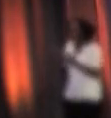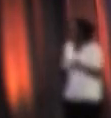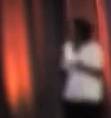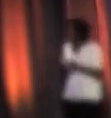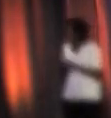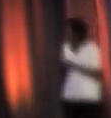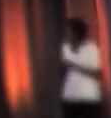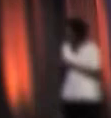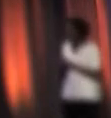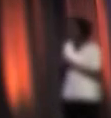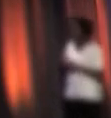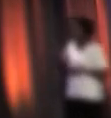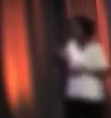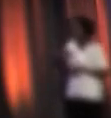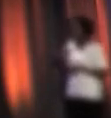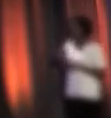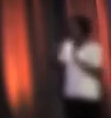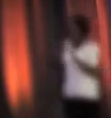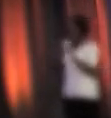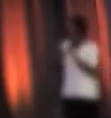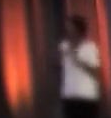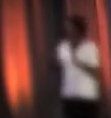There is value I would argue in considering each of these